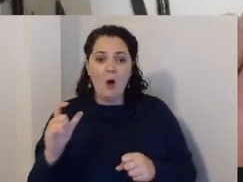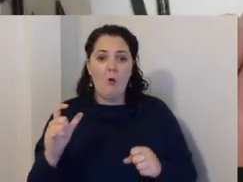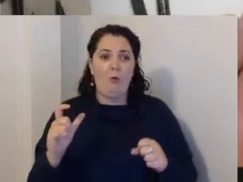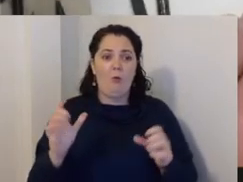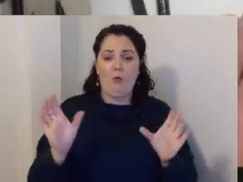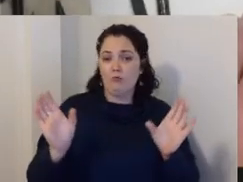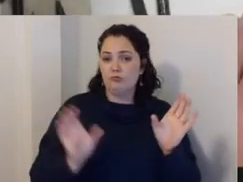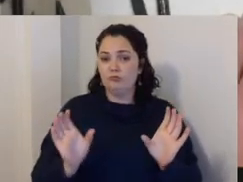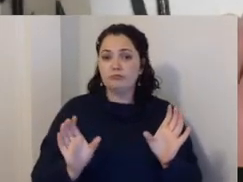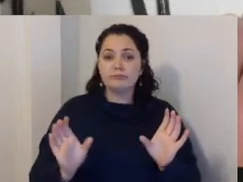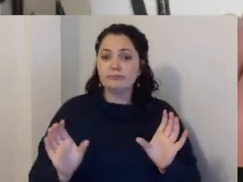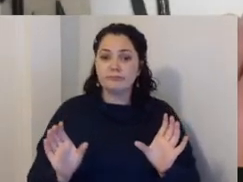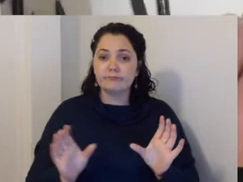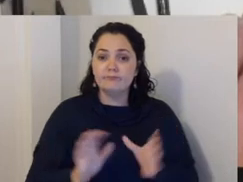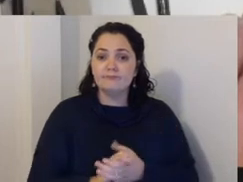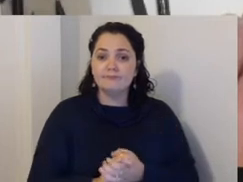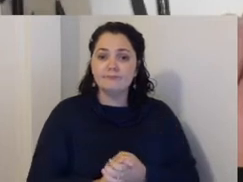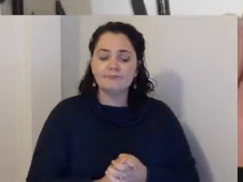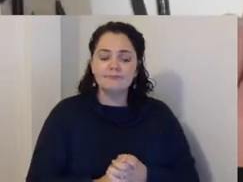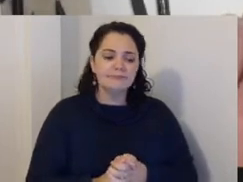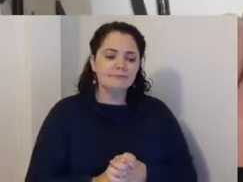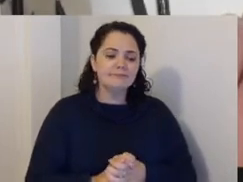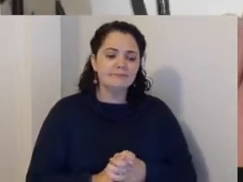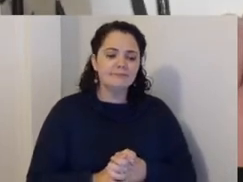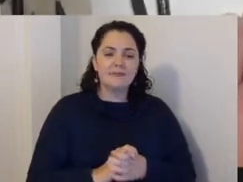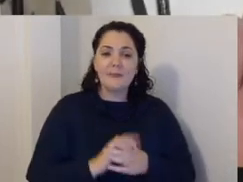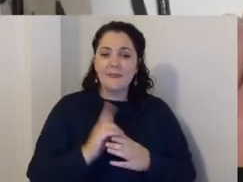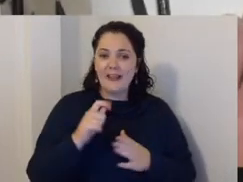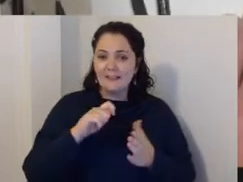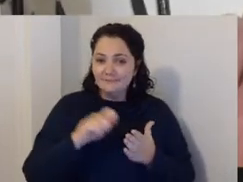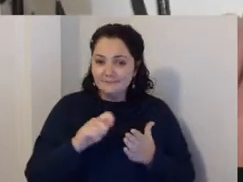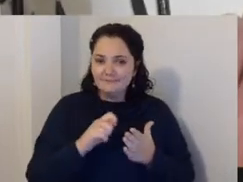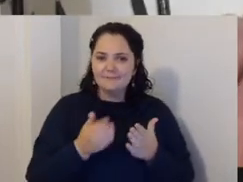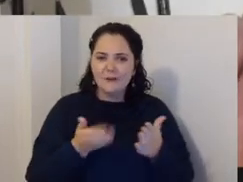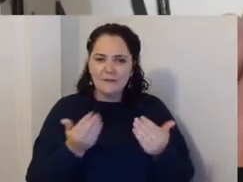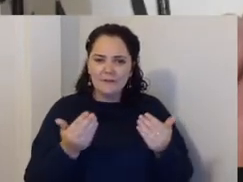you've done initially in order to build your light structure on top of it alright so those are the